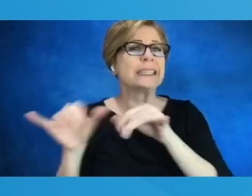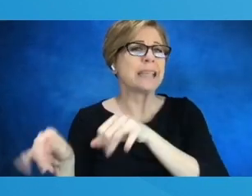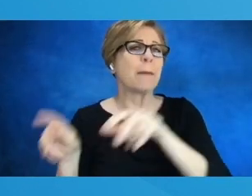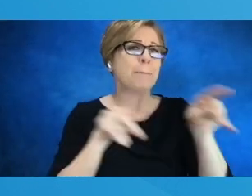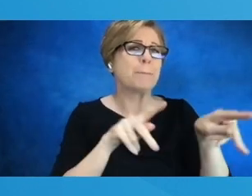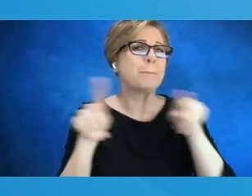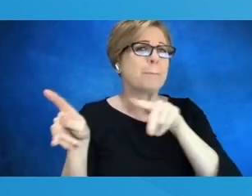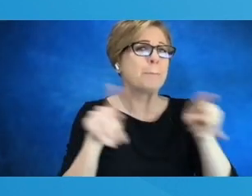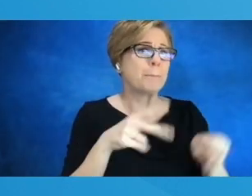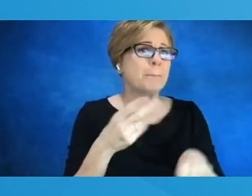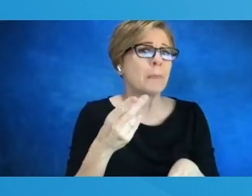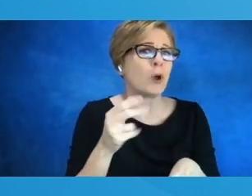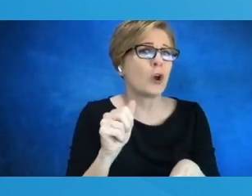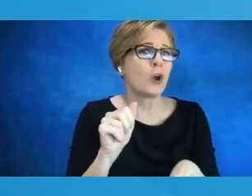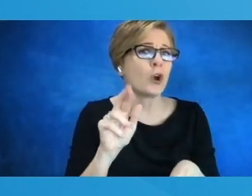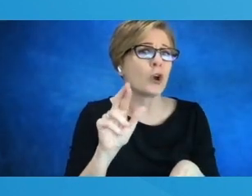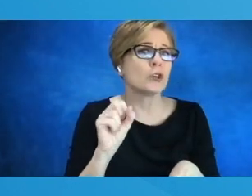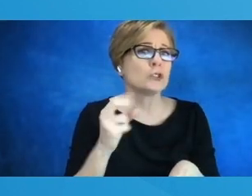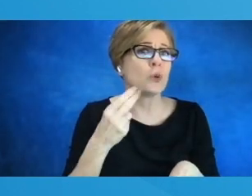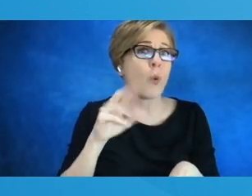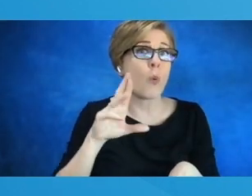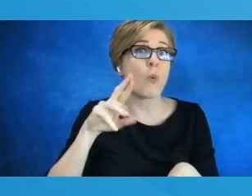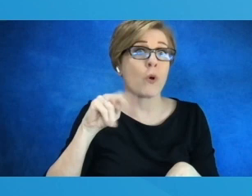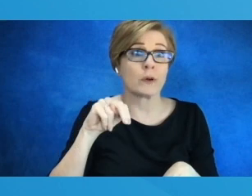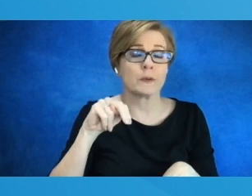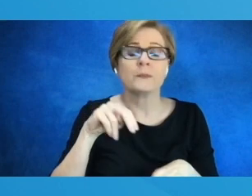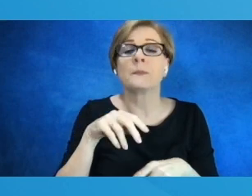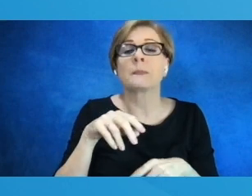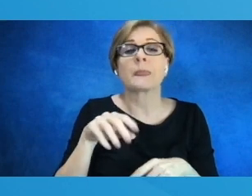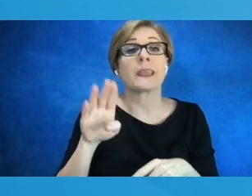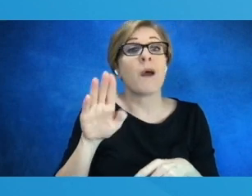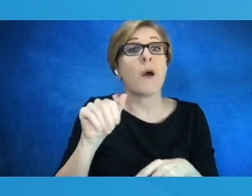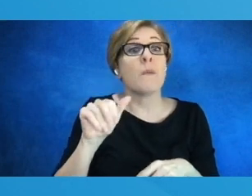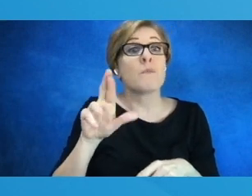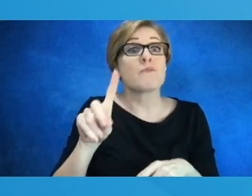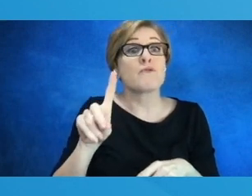and Bradford was very excited about this connection.